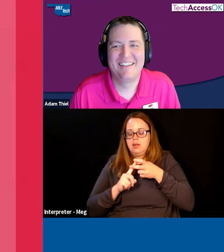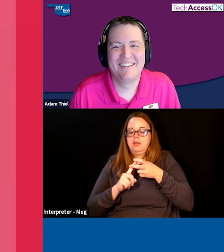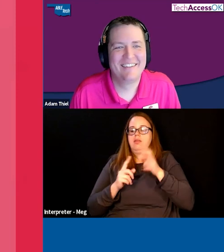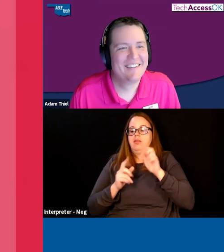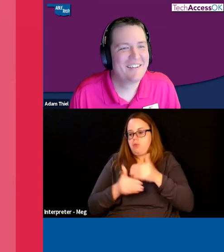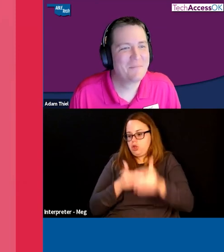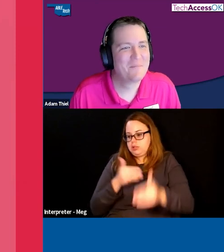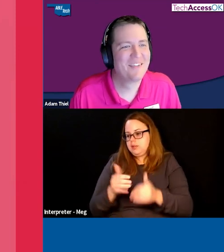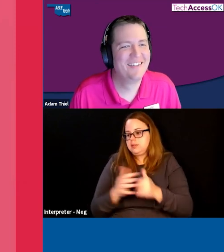[Kaitlyn] I know.